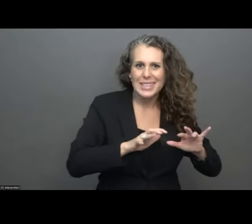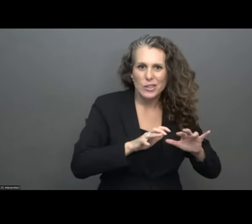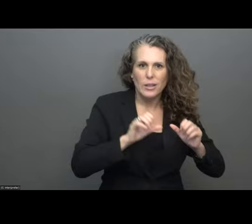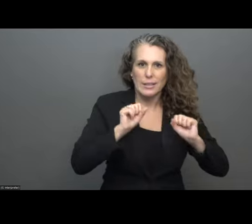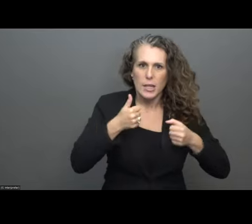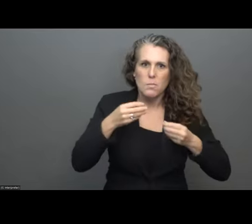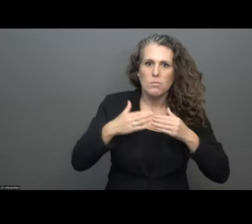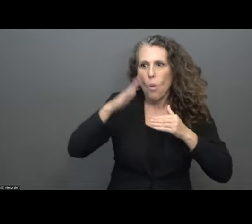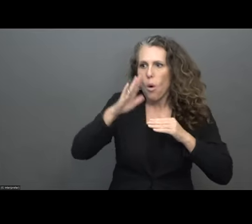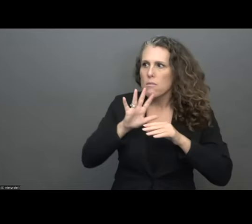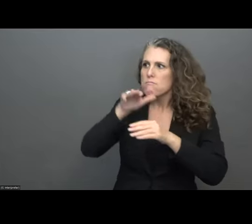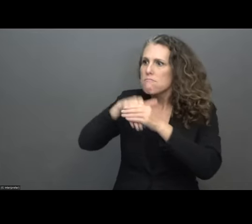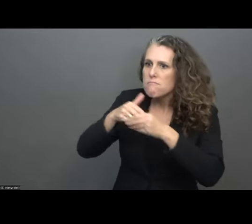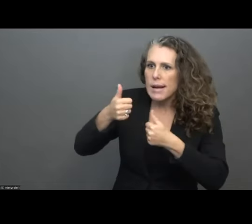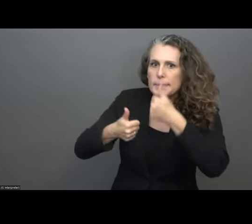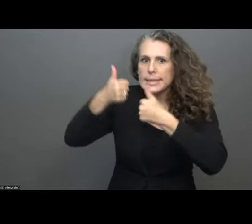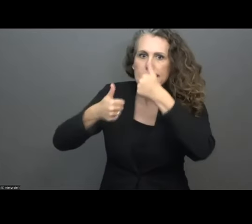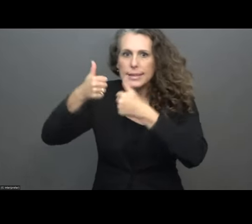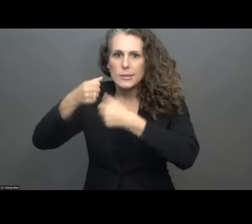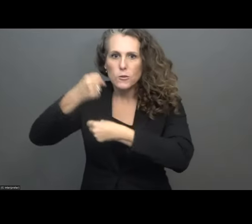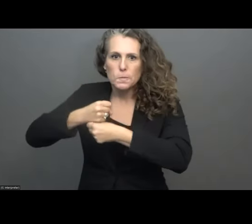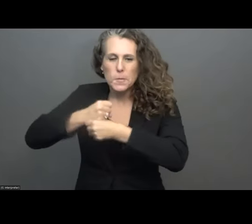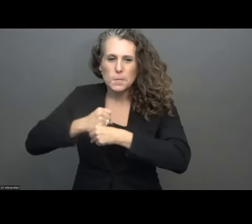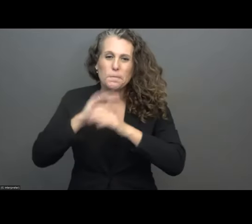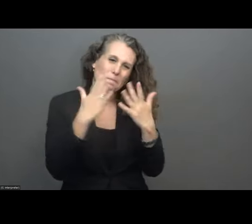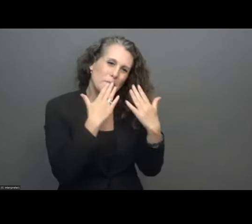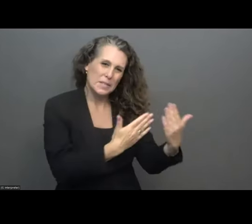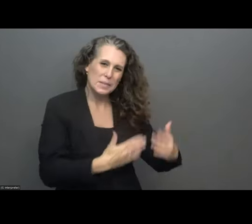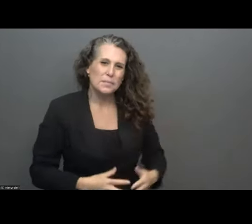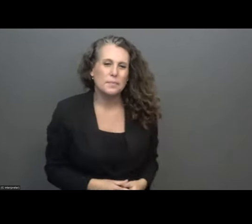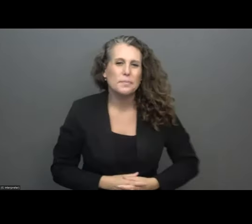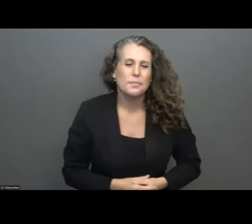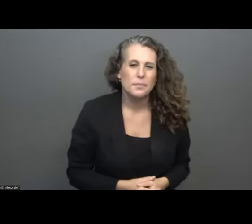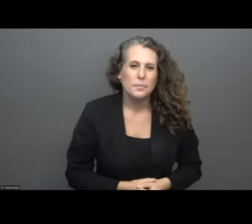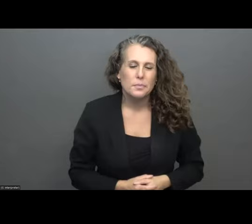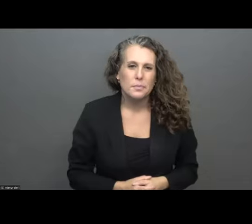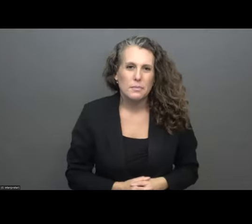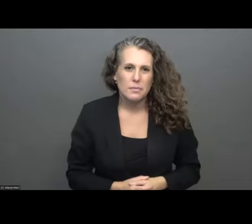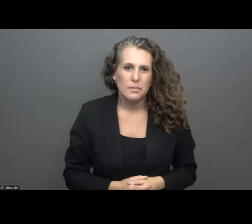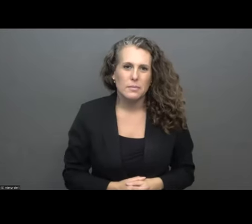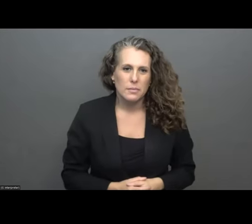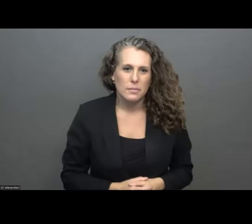So thanks so much for for for this session. 14:42:22 As you said last much more to do,